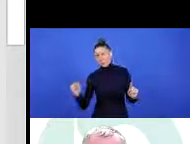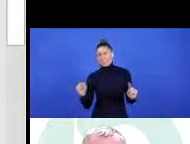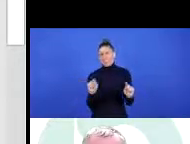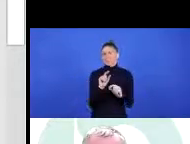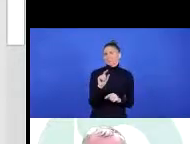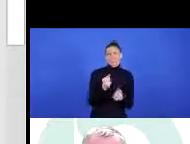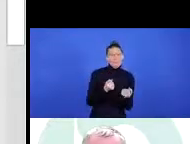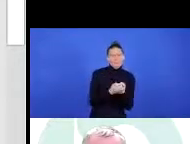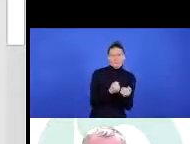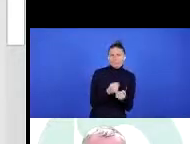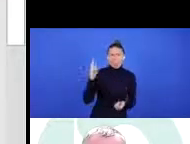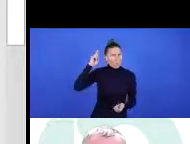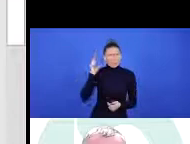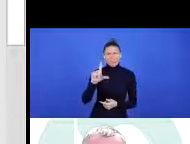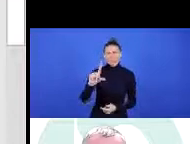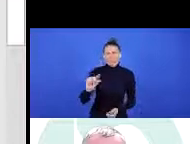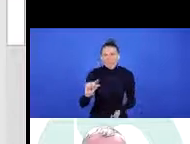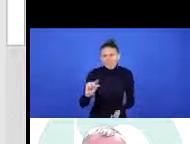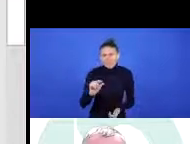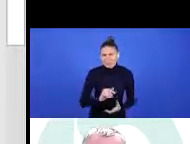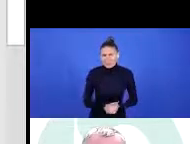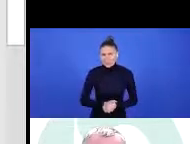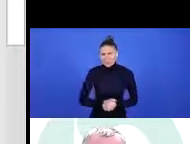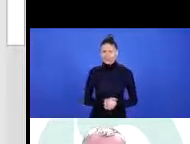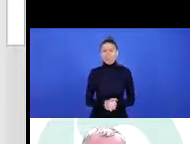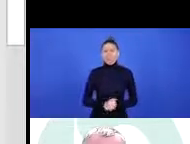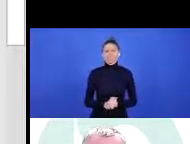and they are not the only country, unfortunately, where there is little